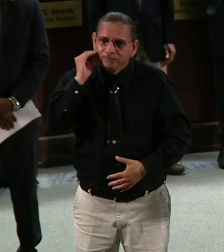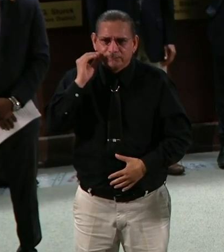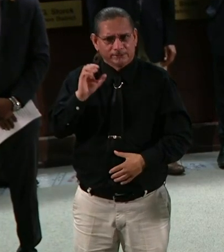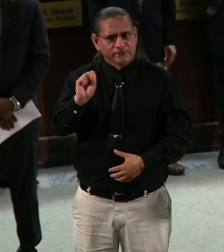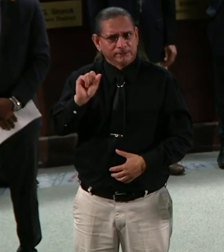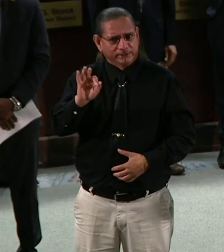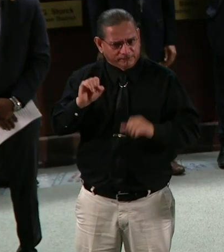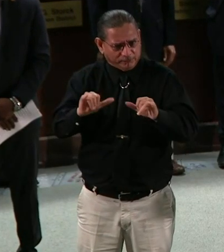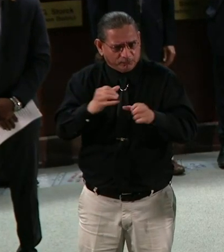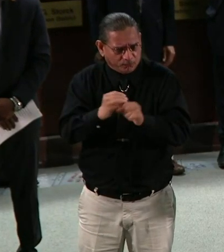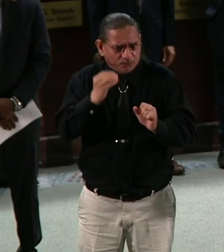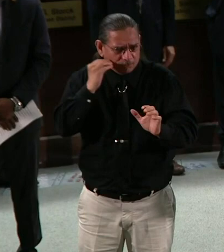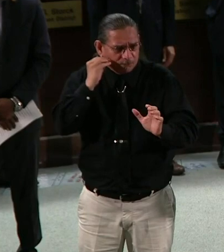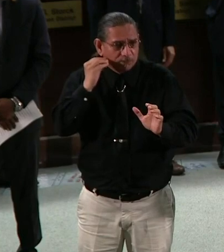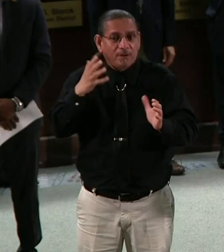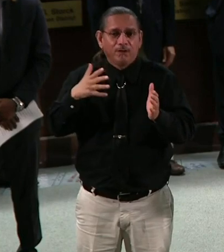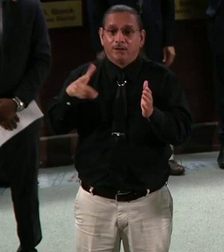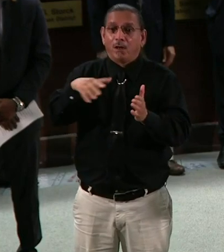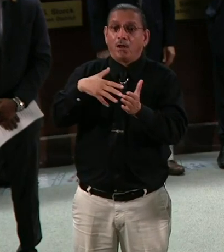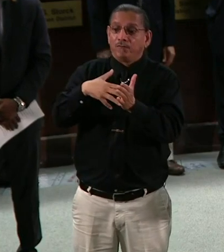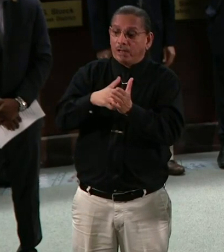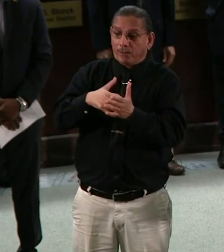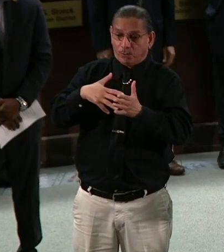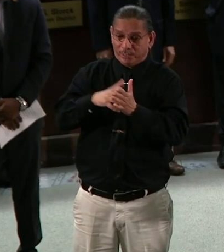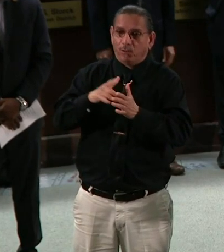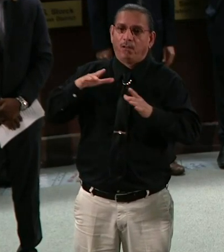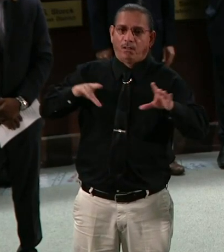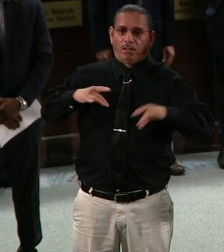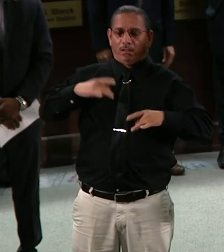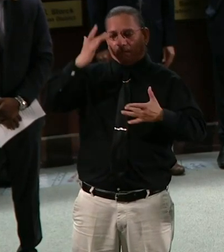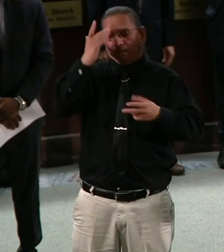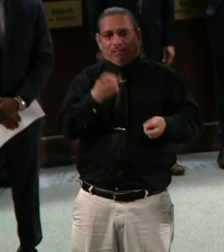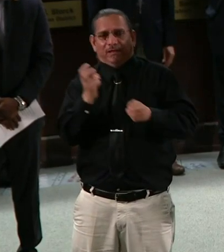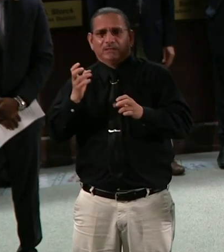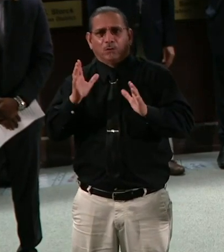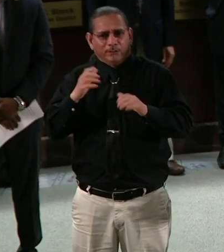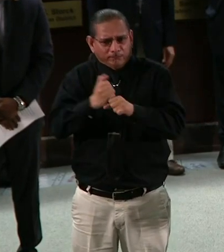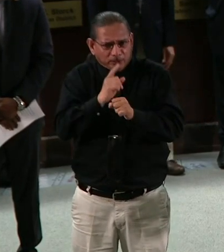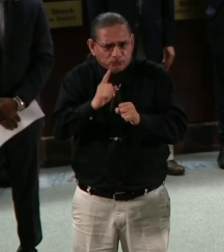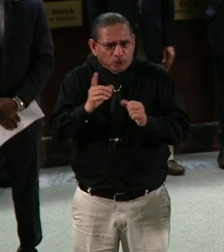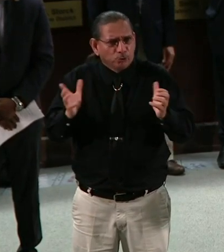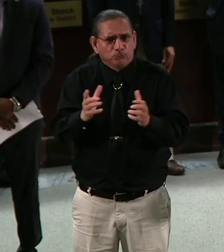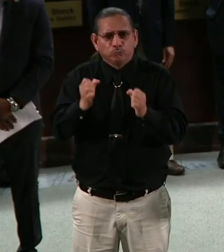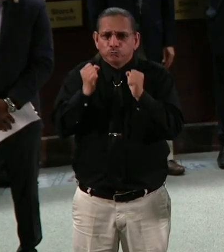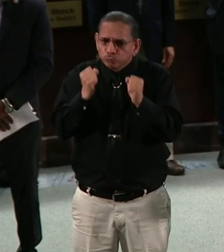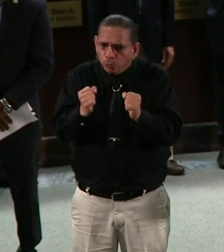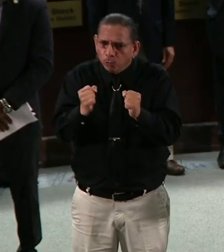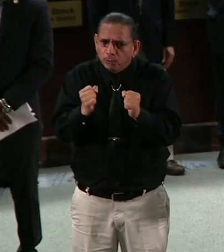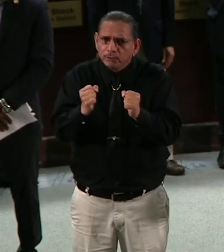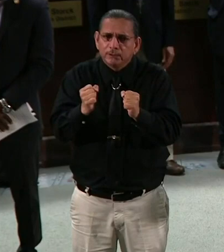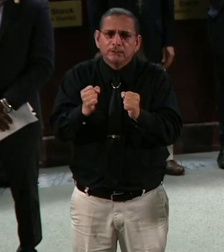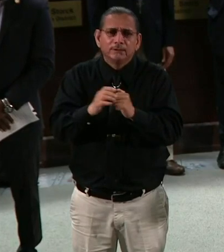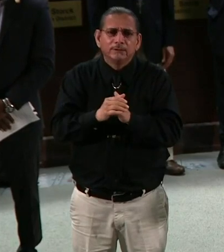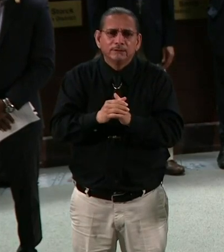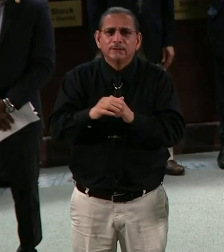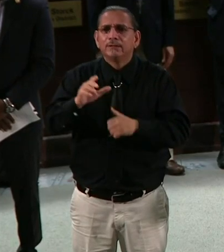HOME ESPECIALLY IF YOU'RE VULNERABLE IT MEANS WE STILL